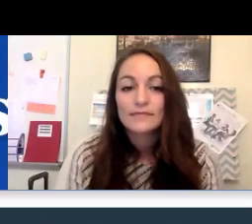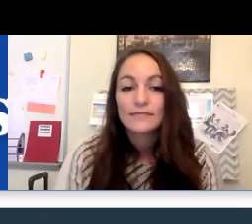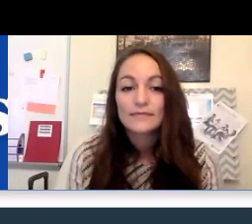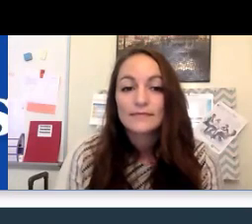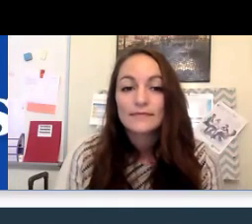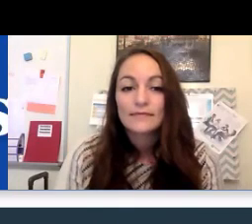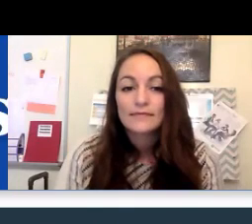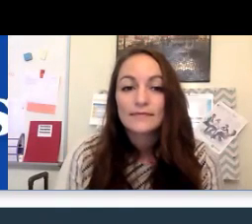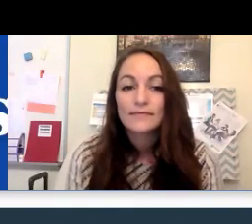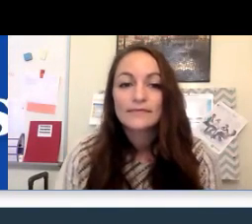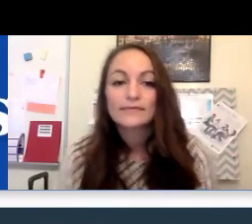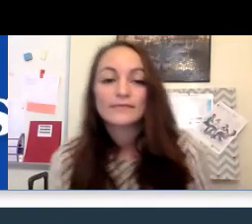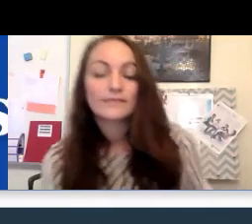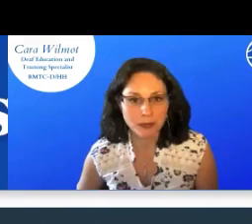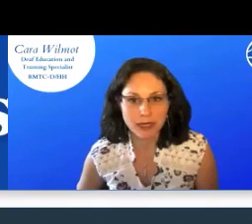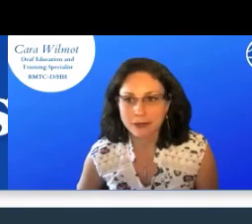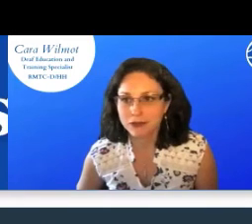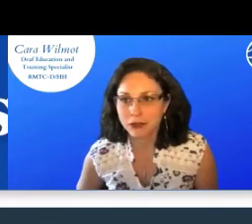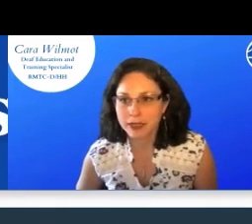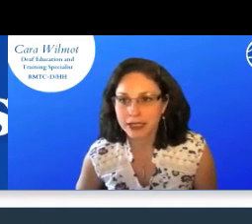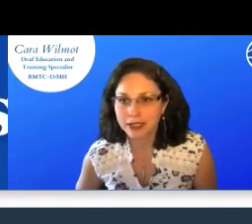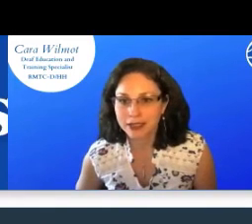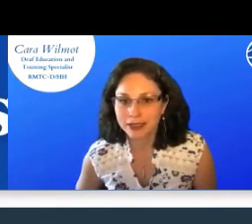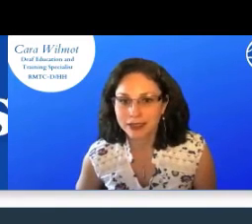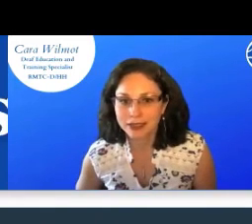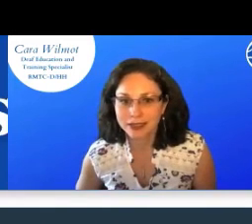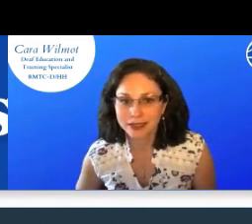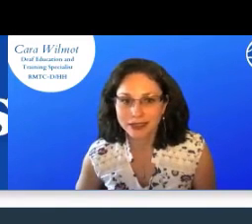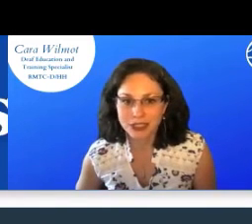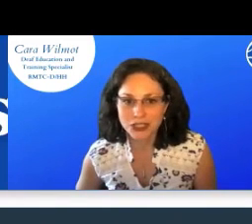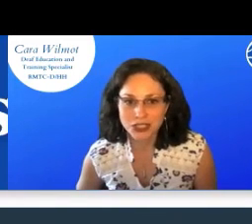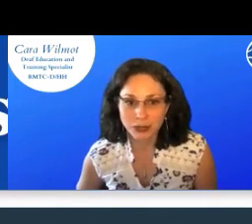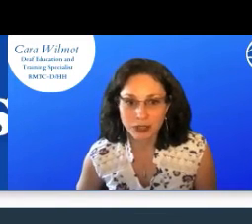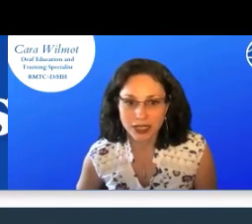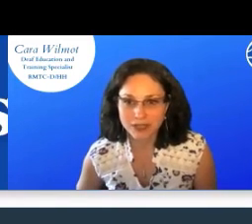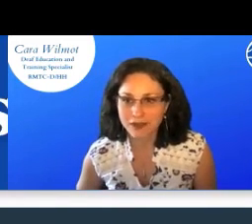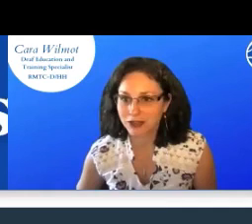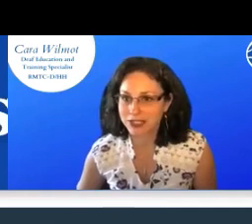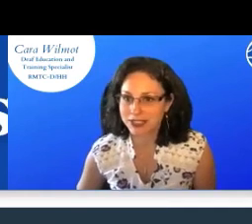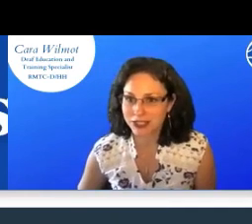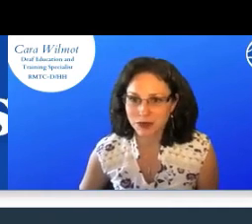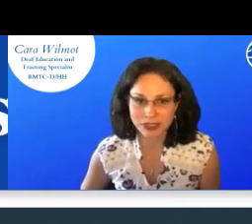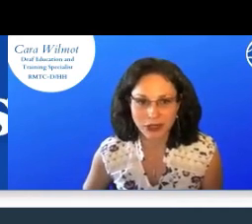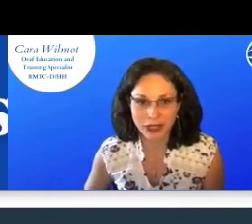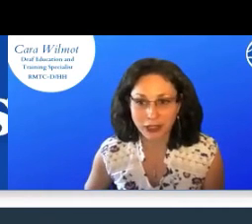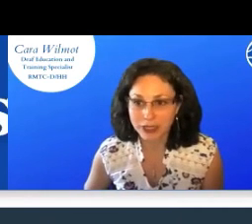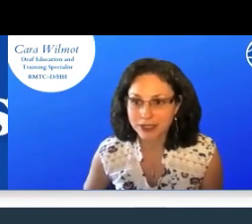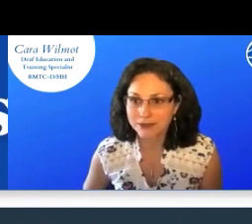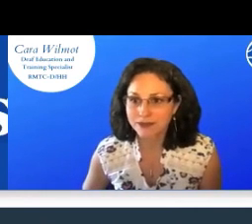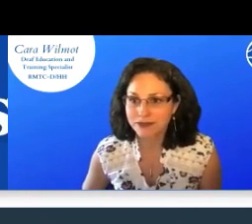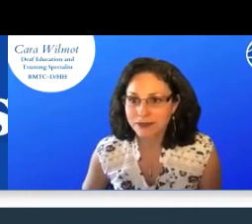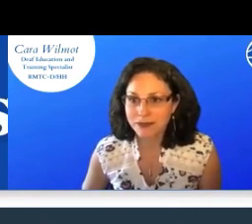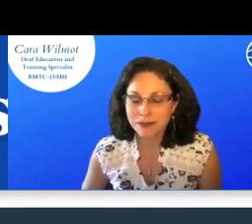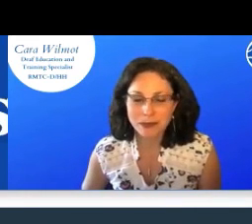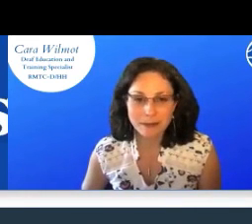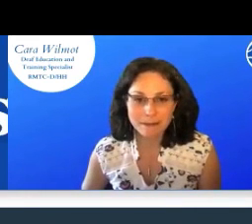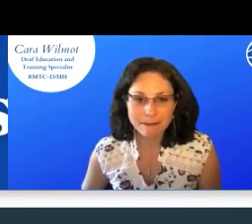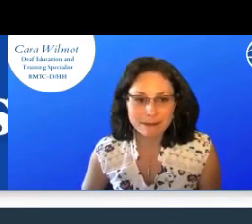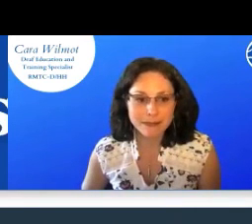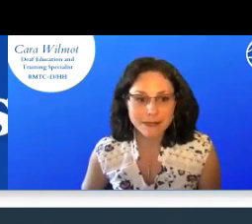Anything else? One more minute before we share what your guys’ final decision was on our LRE.